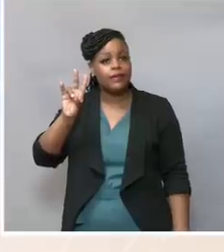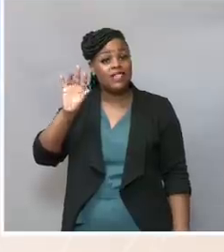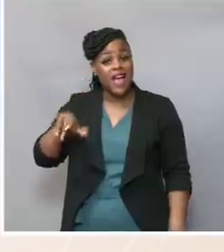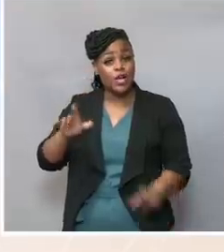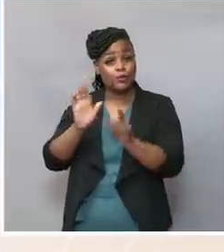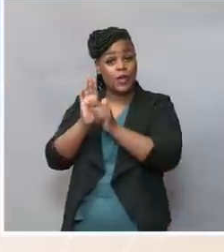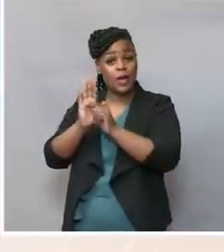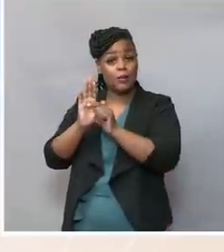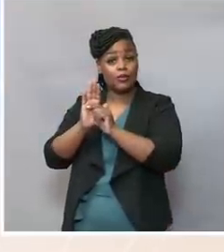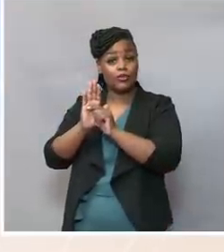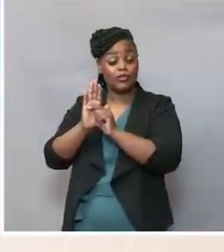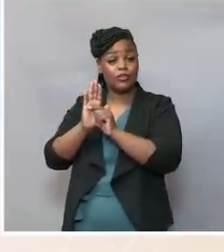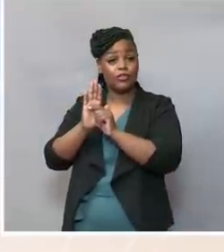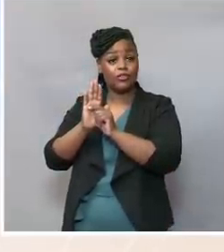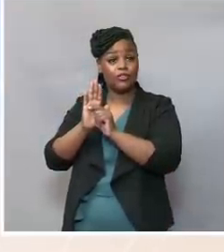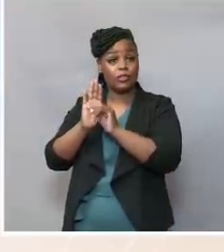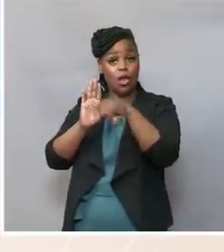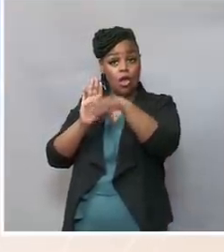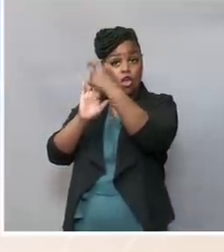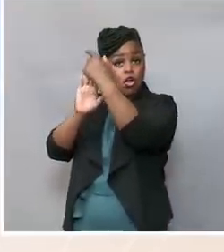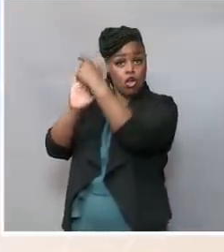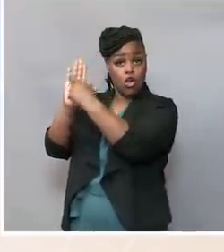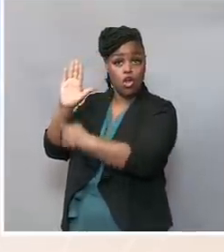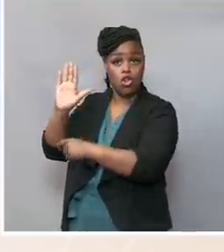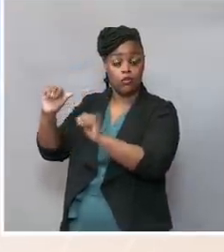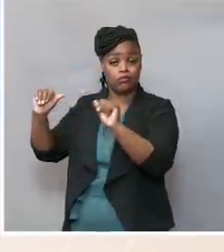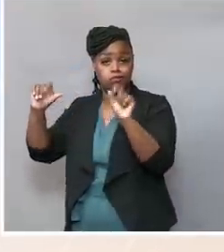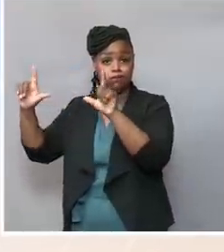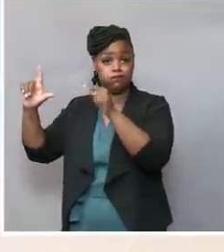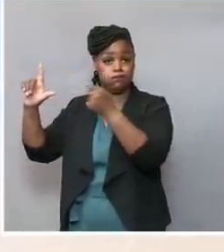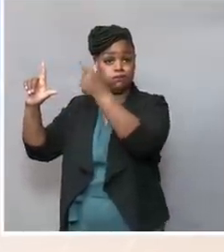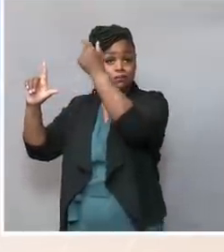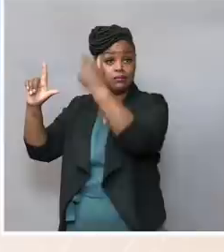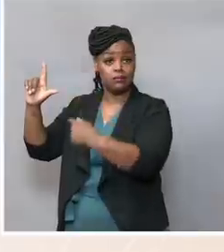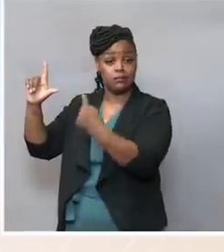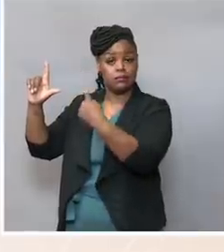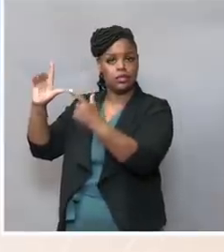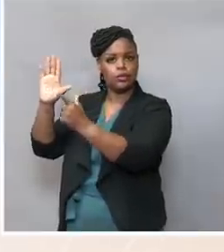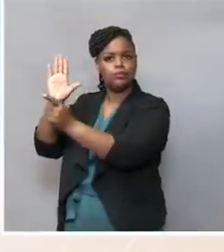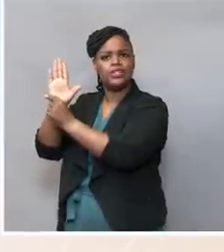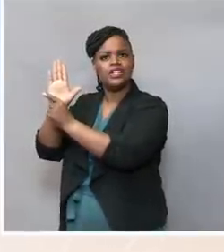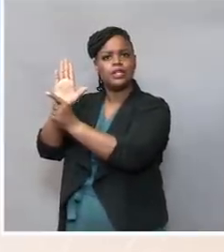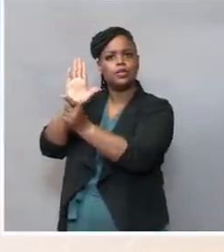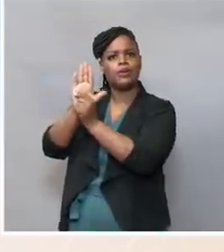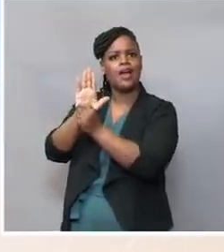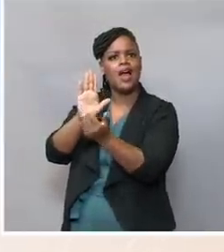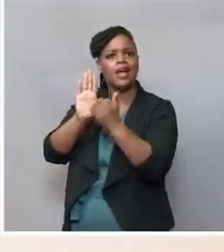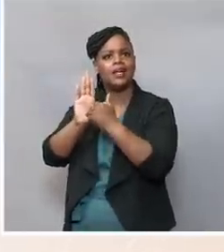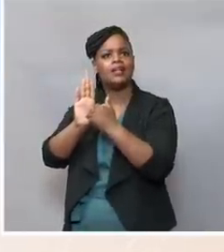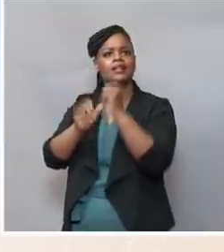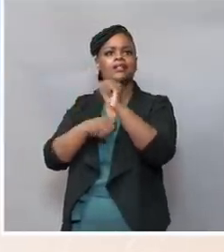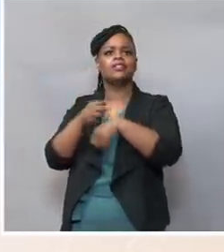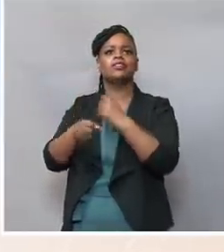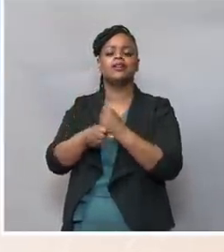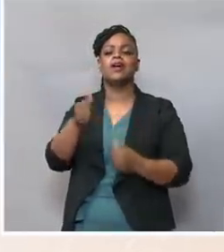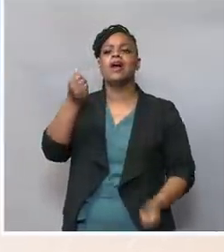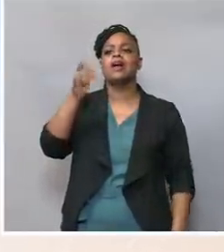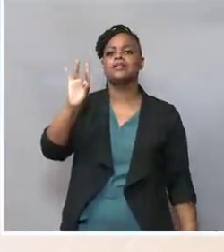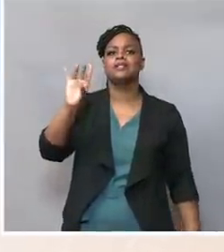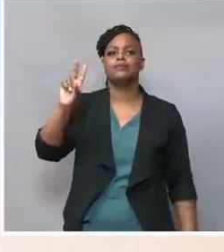This article was reprinted in William Still's 1872 book, The Underground Railroad.